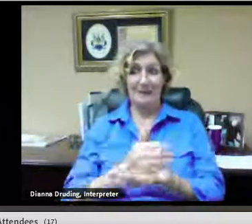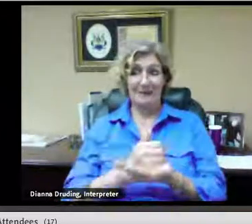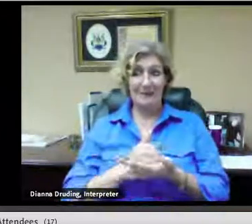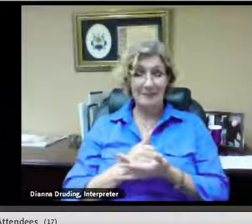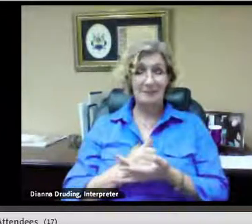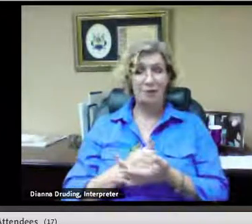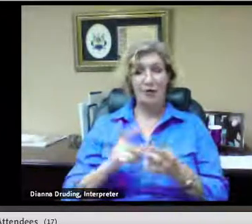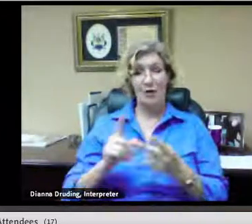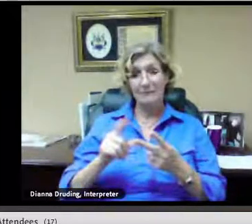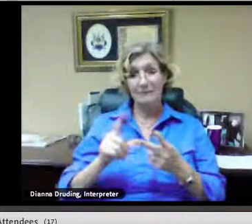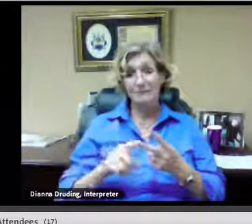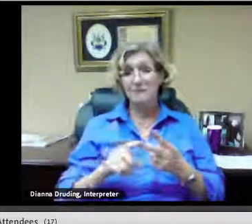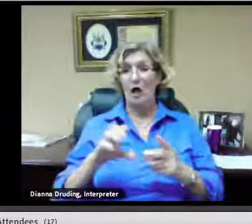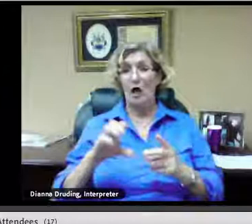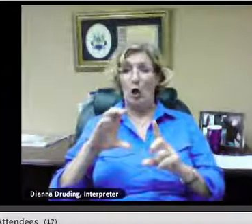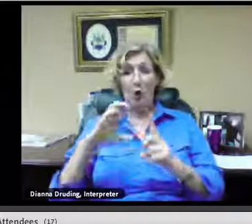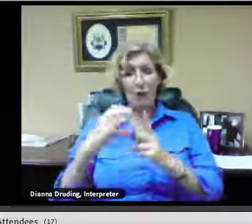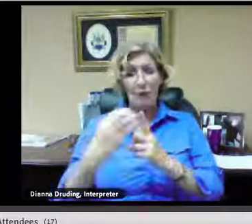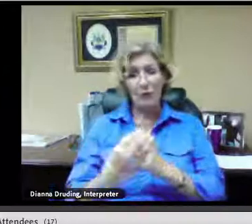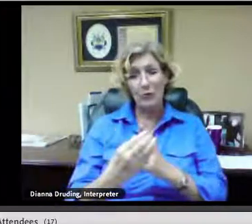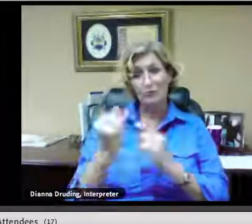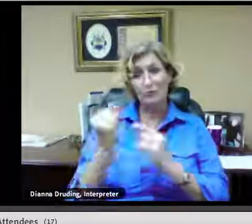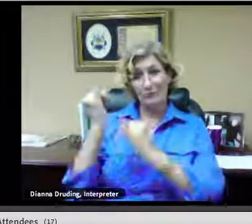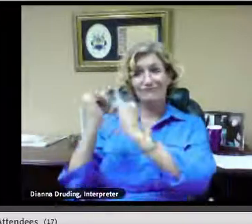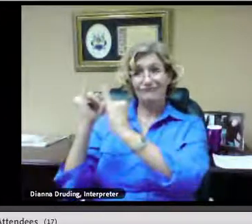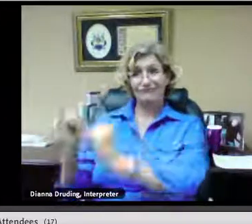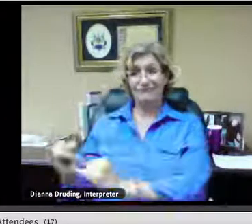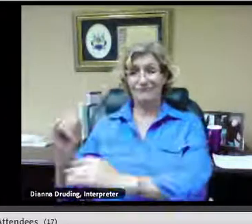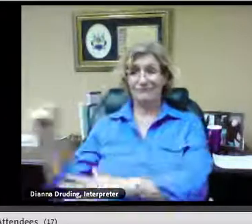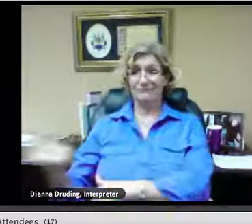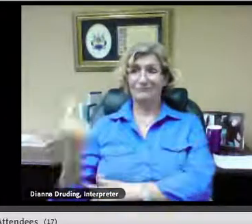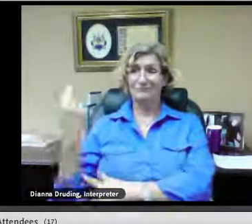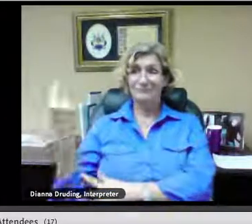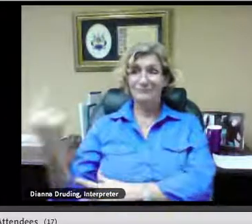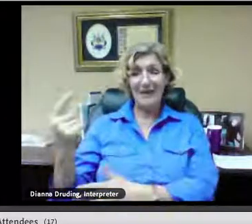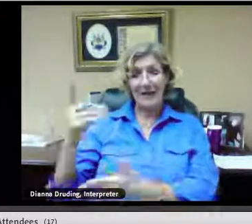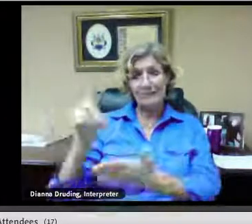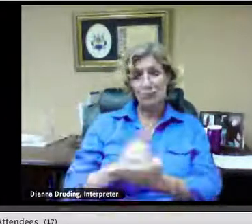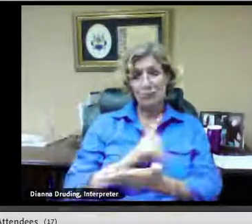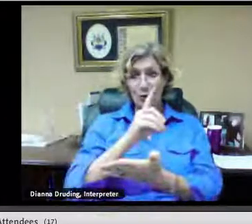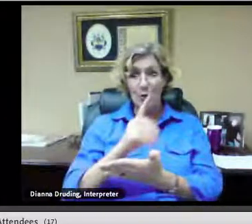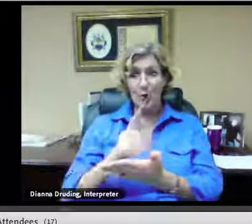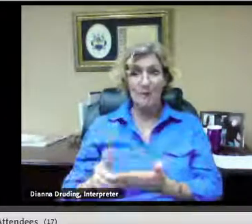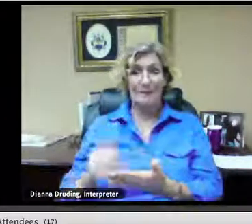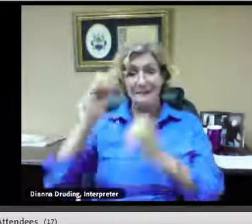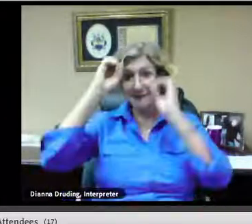employment and the broad range of societal activities, and I'm really hoping that a lot of the upcoming webinars